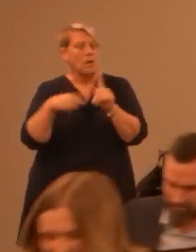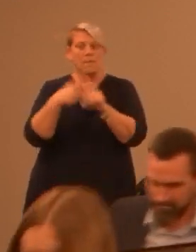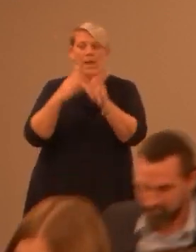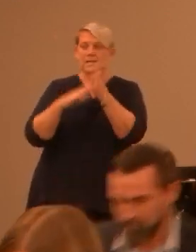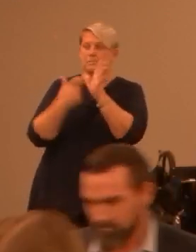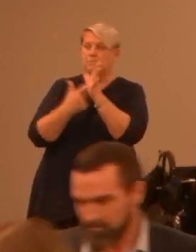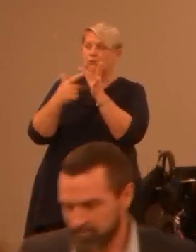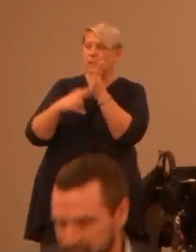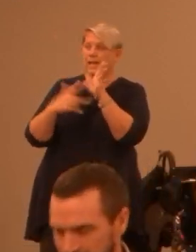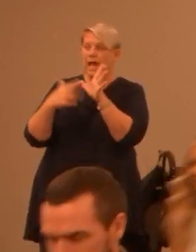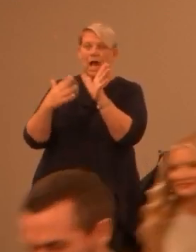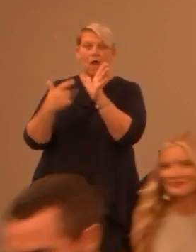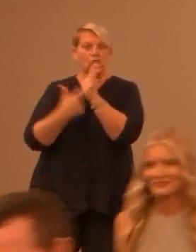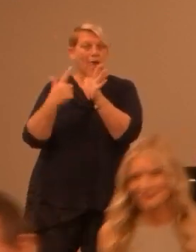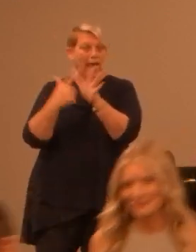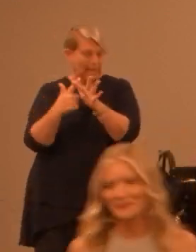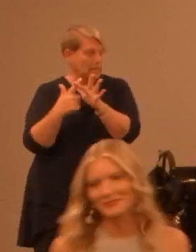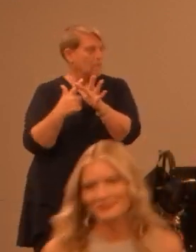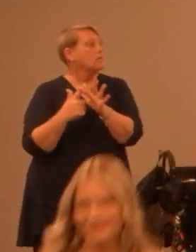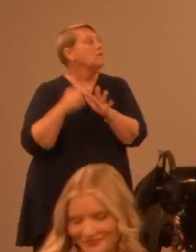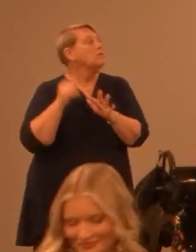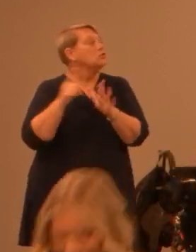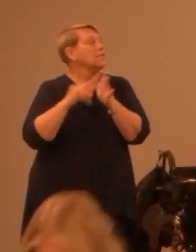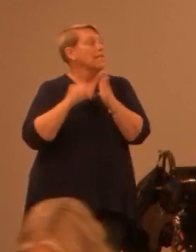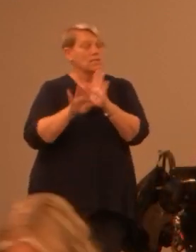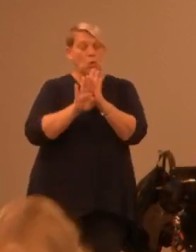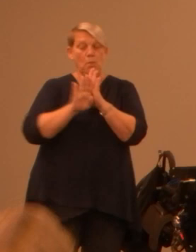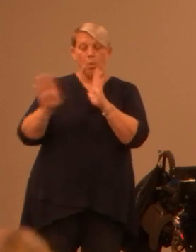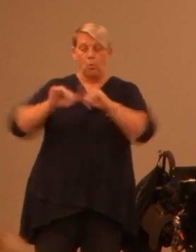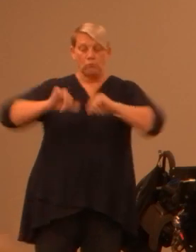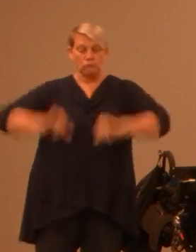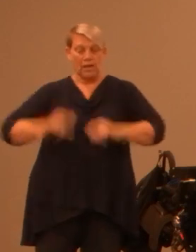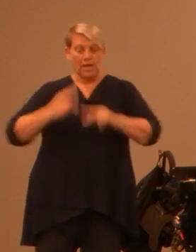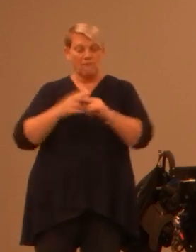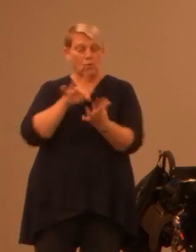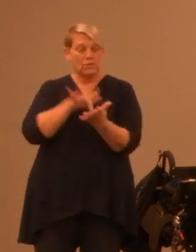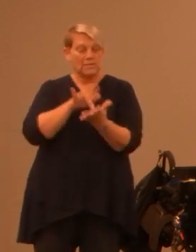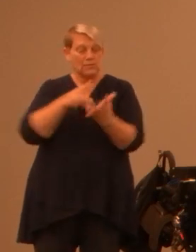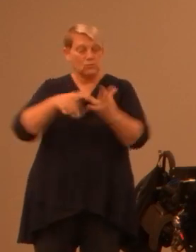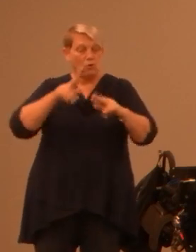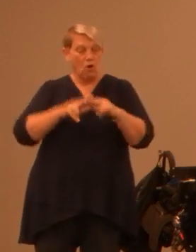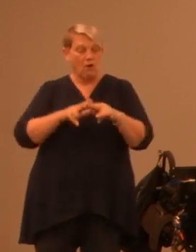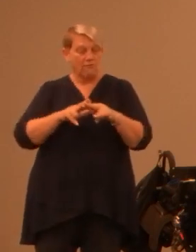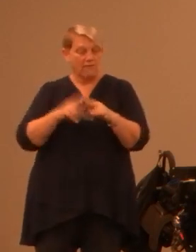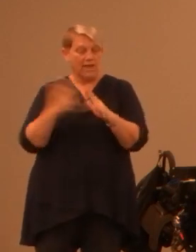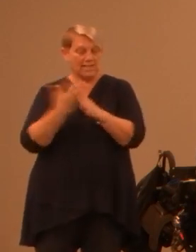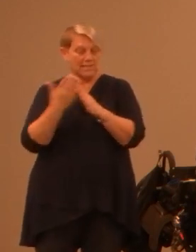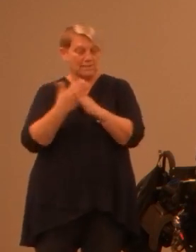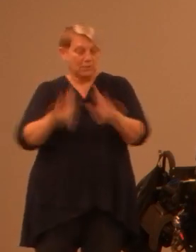Marina is the Board Chair for the Centre for Accessibility Australia. Marina.